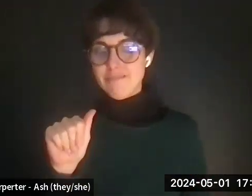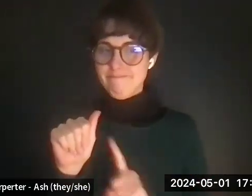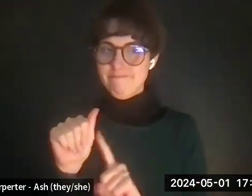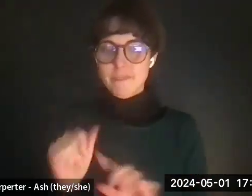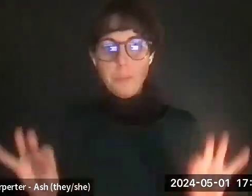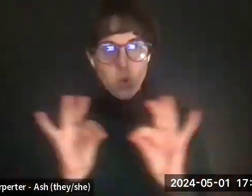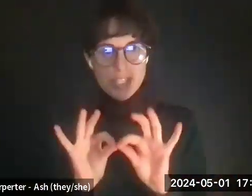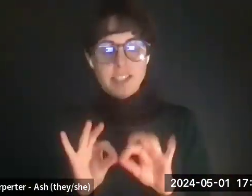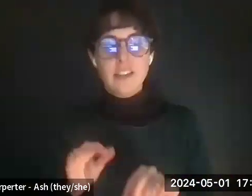of the earlier accomplishments.